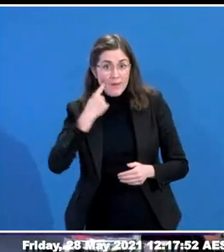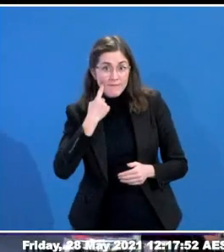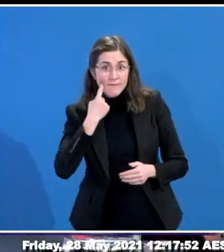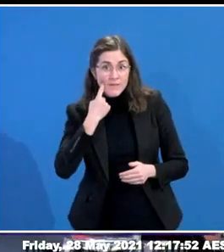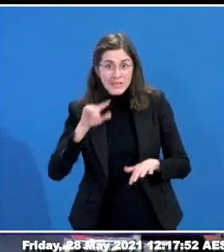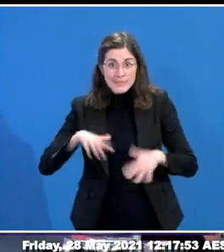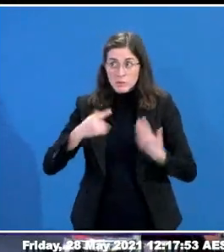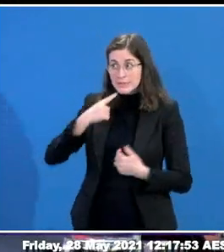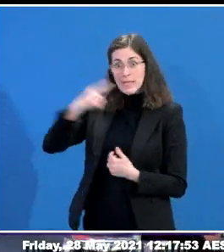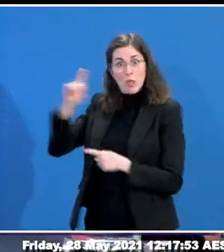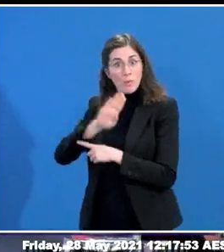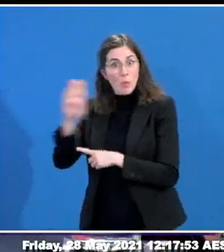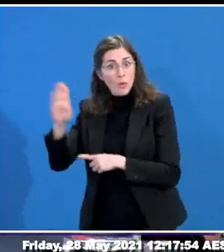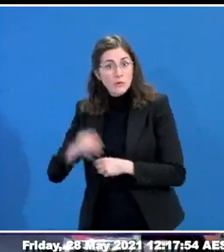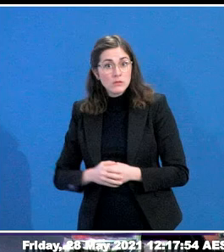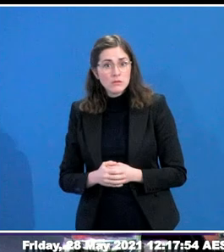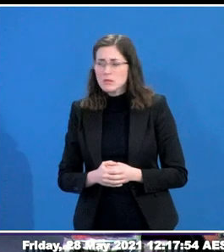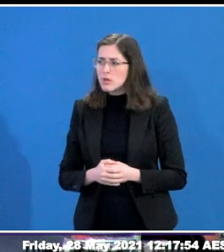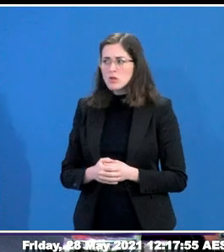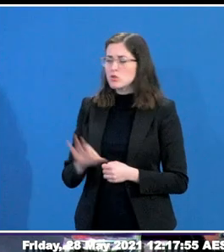Were you holding anything back when you were saying those things? I don't believe so.